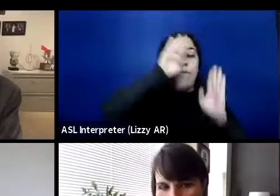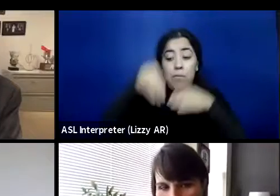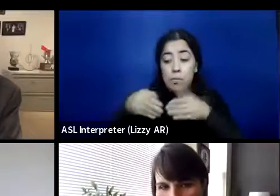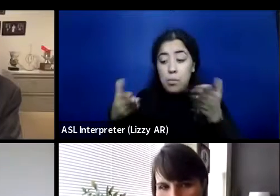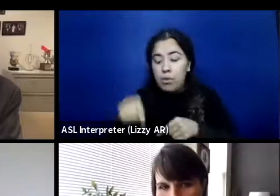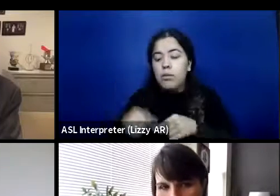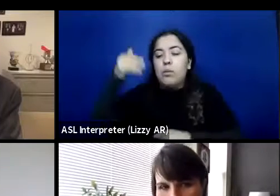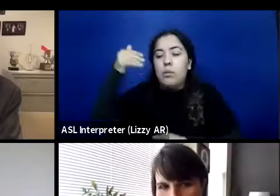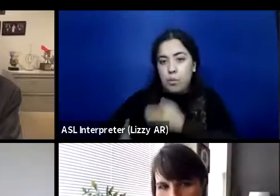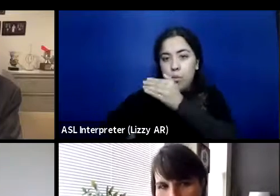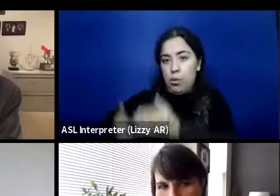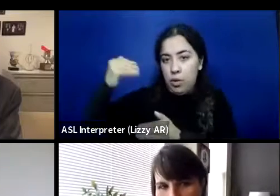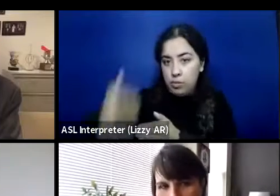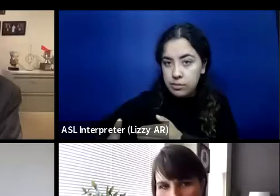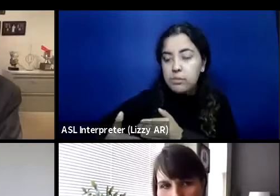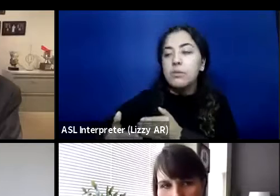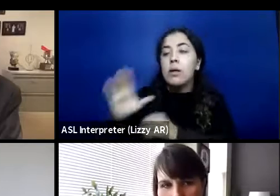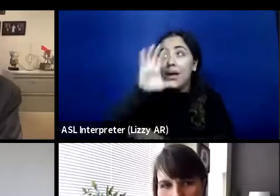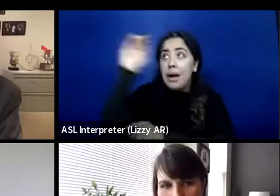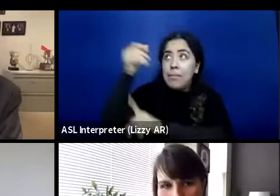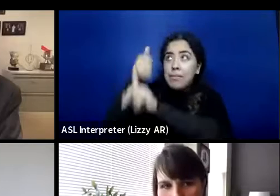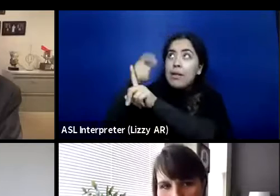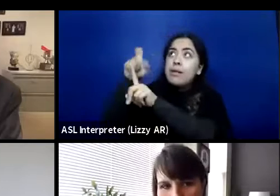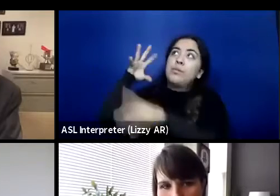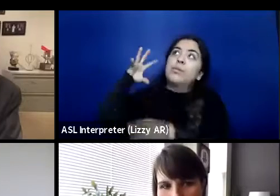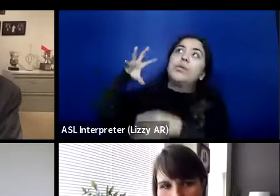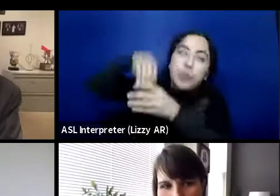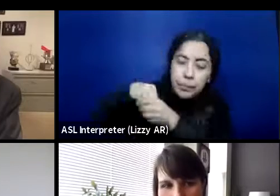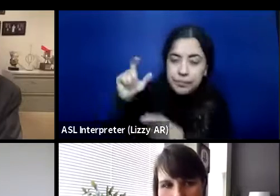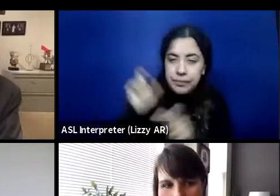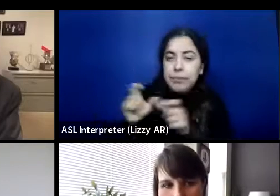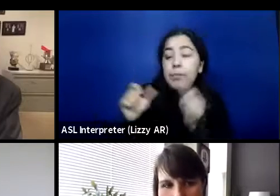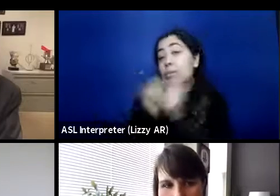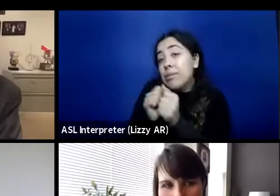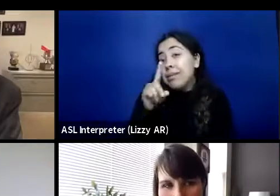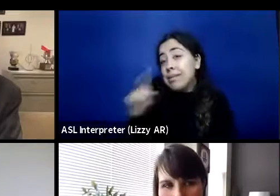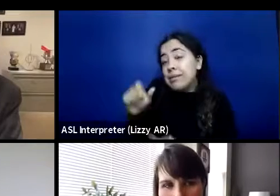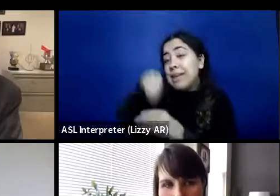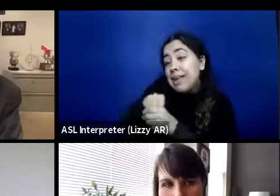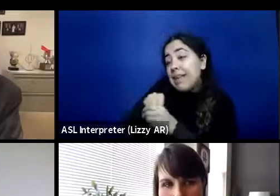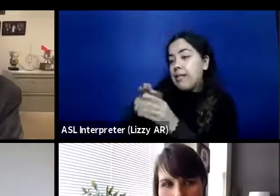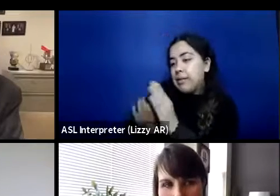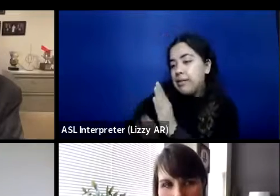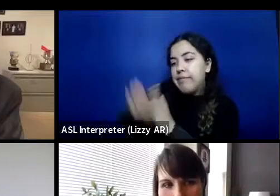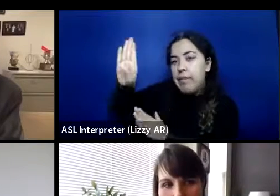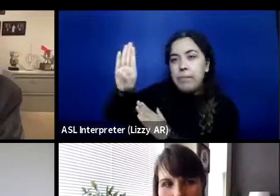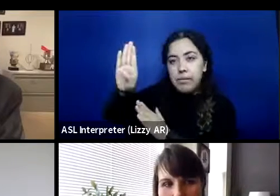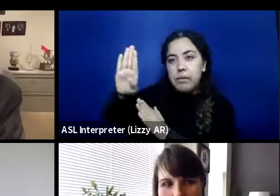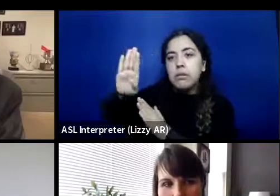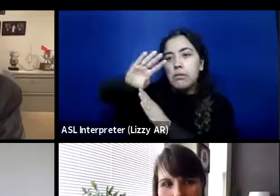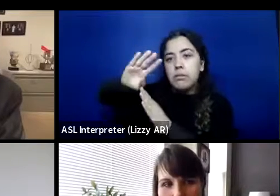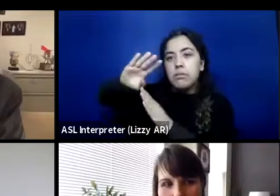including people with disabilities in their development lifecycle. We talk with so many vendors.